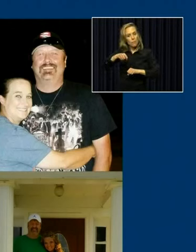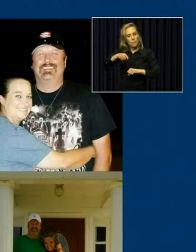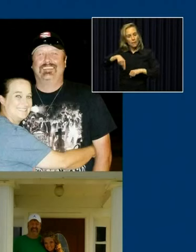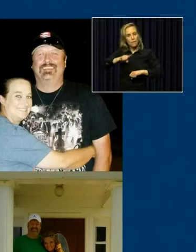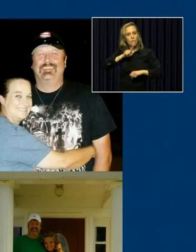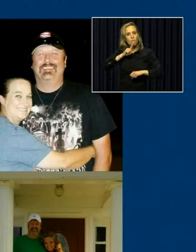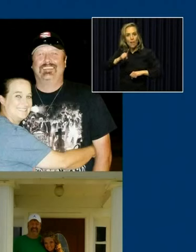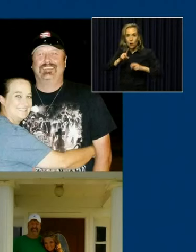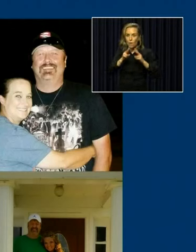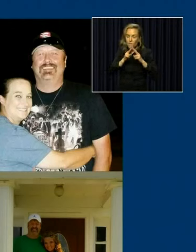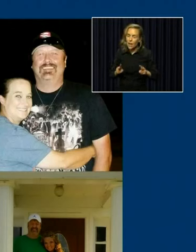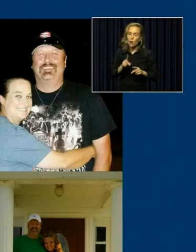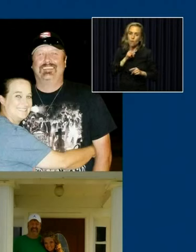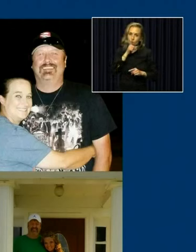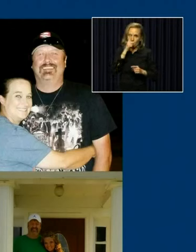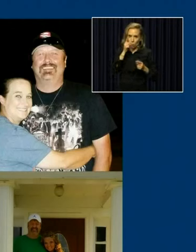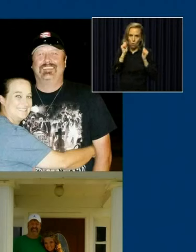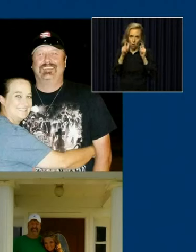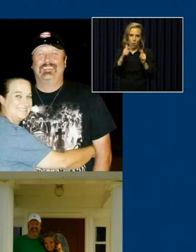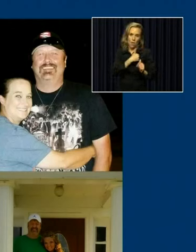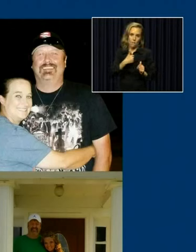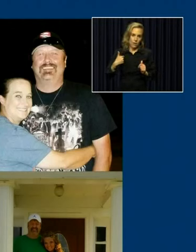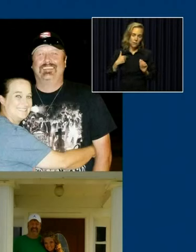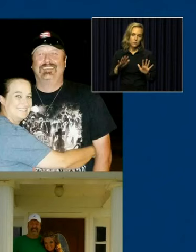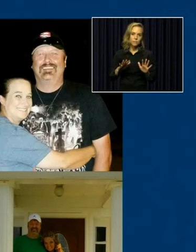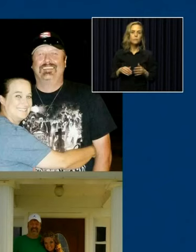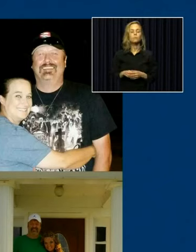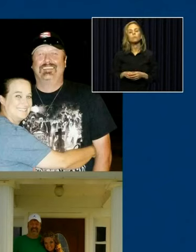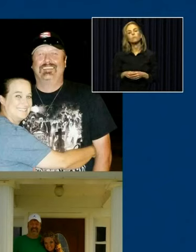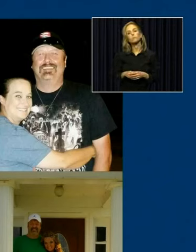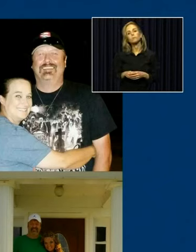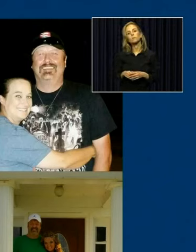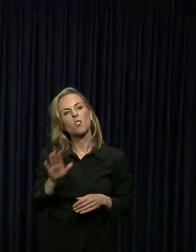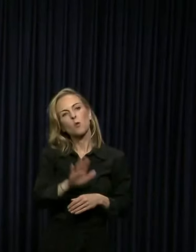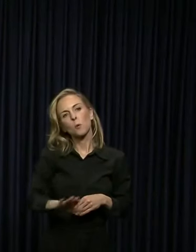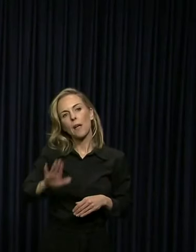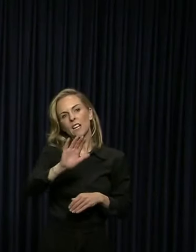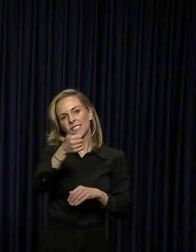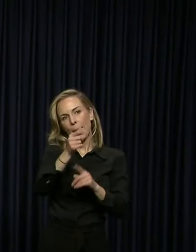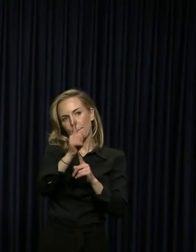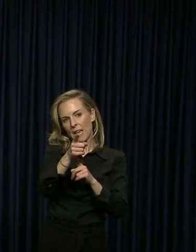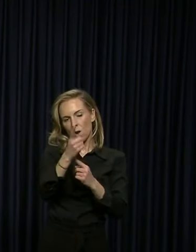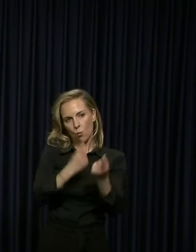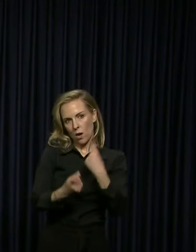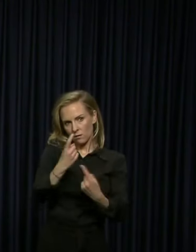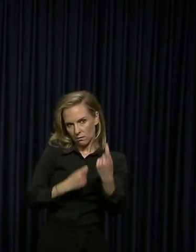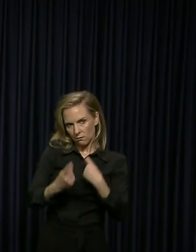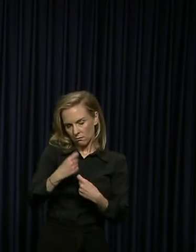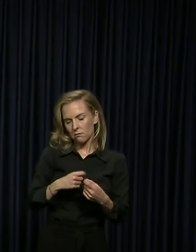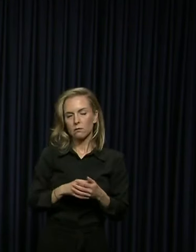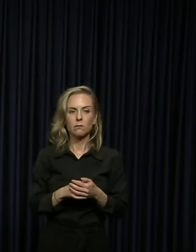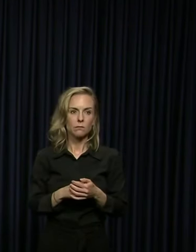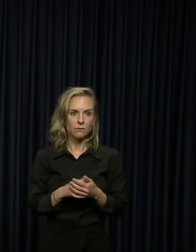THEY CAN CALL IF THEY NEED TO THE CORONAVIRUS HOTLINE, THEY